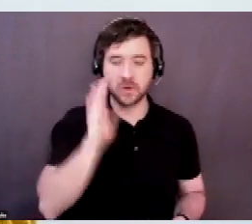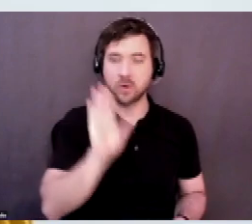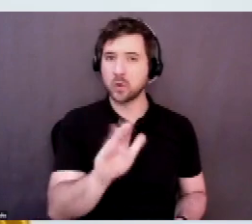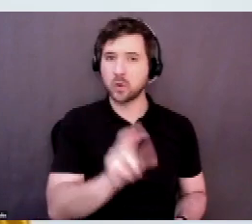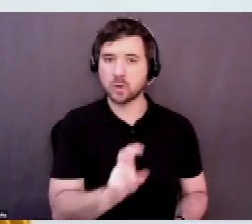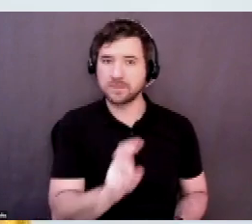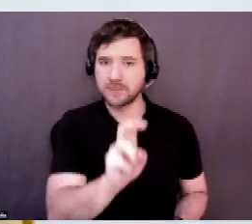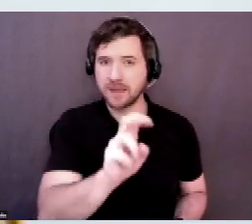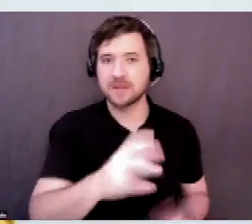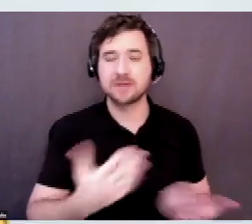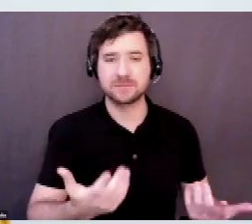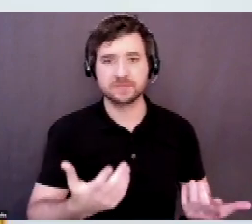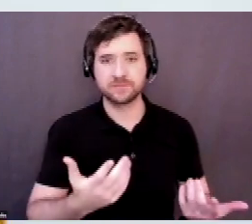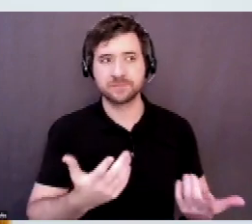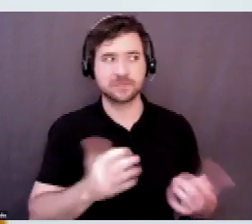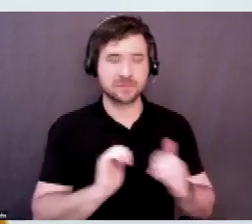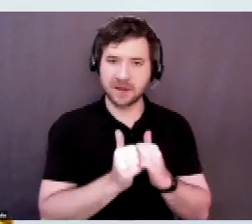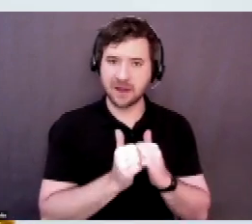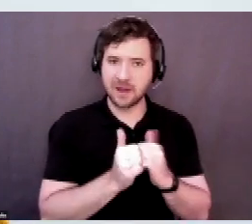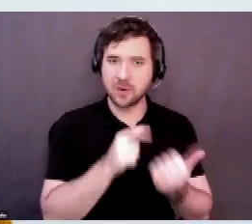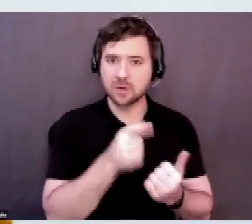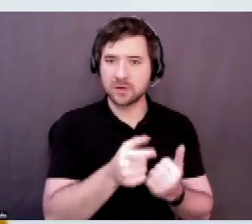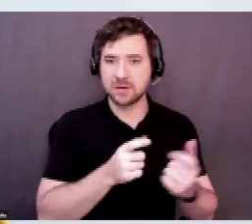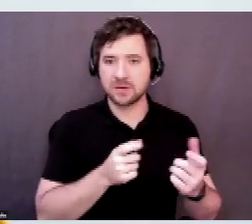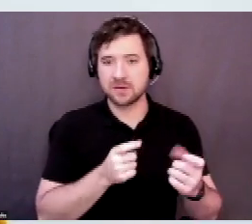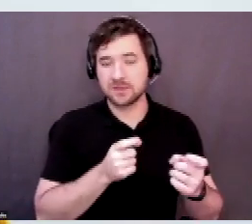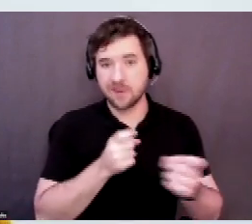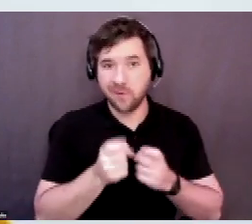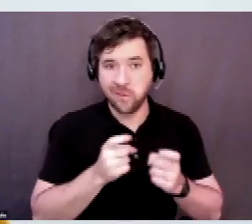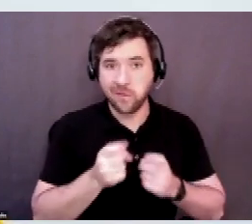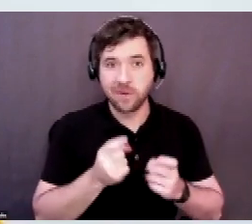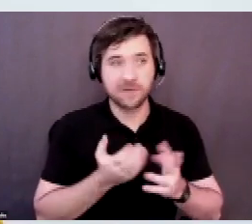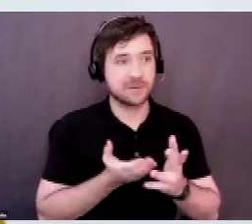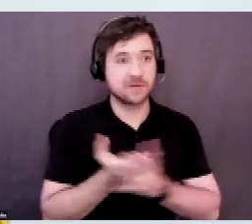you know, managing through the, you know, assisted reproductive technology.